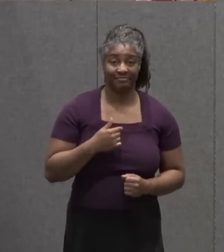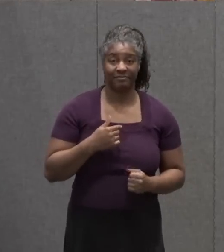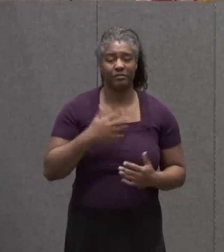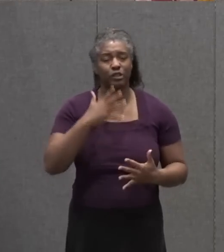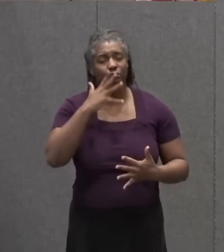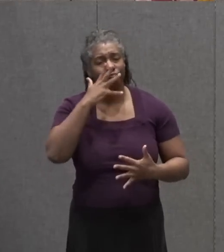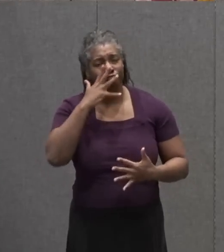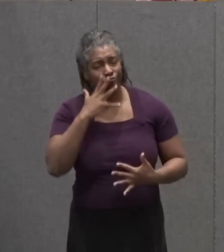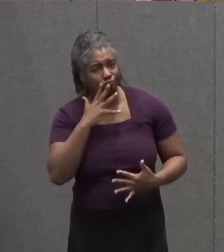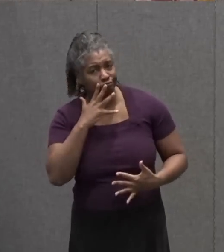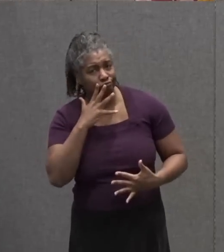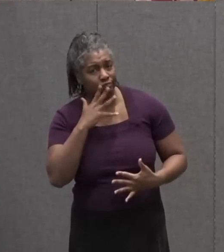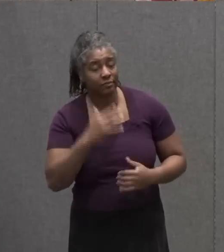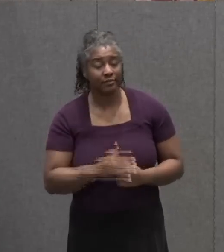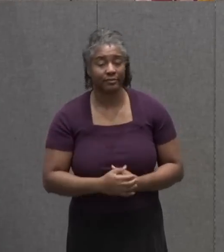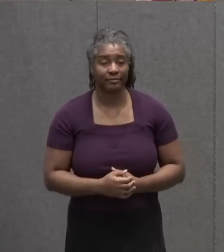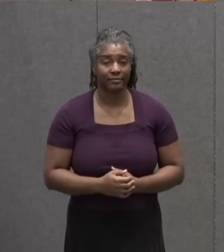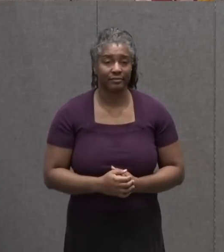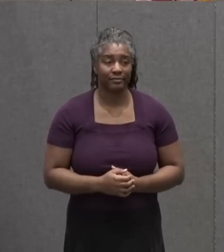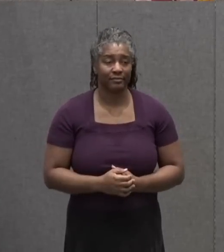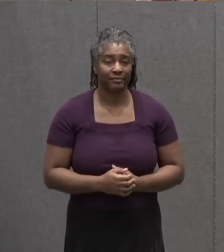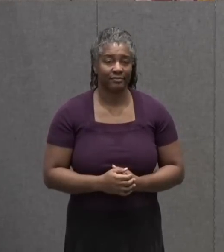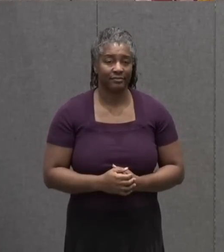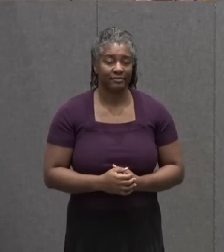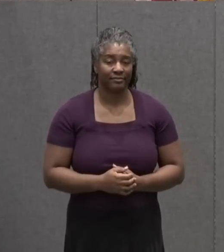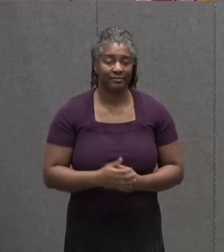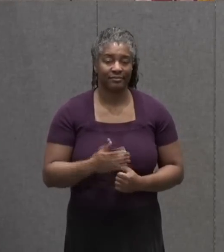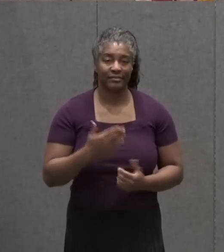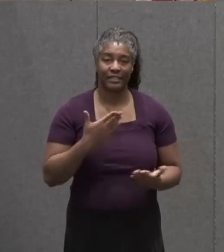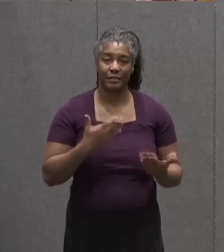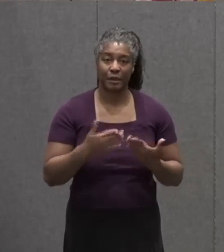Maybe you feel frustrated.